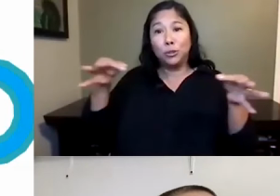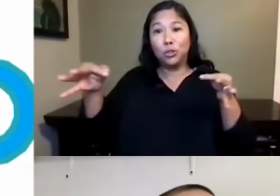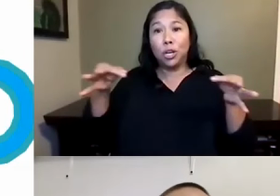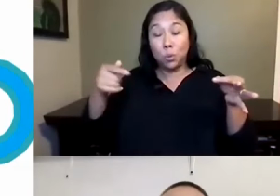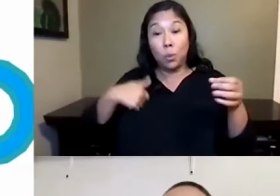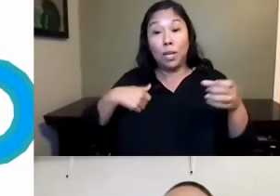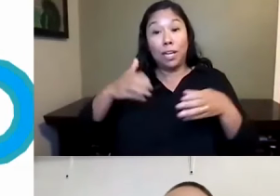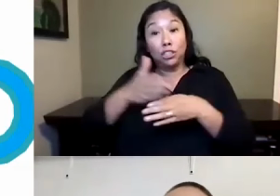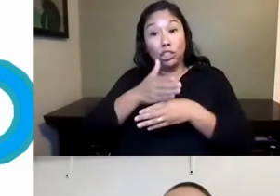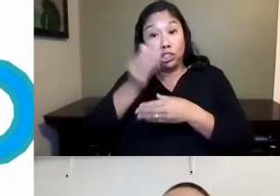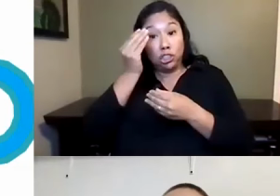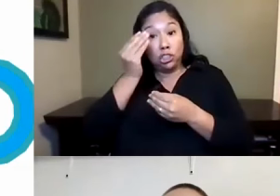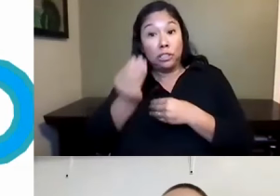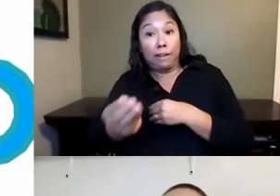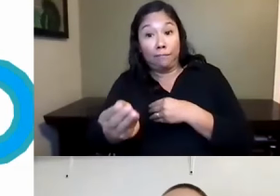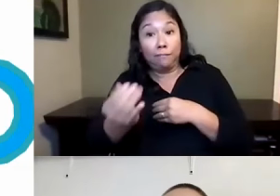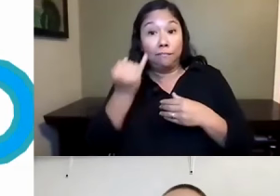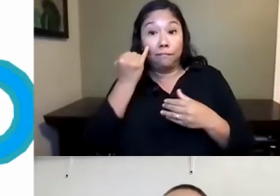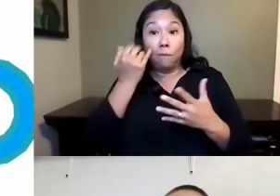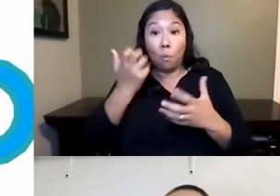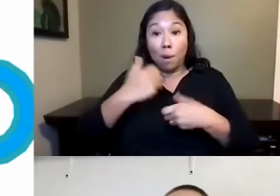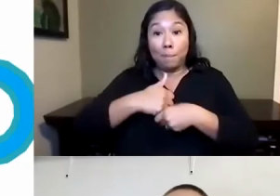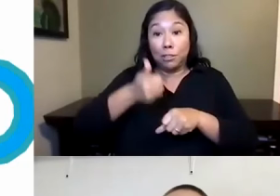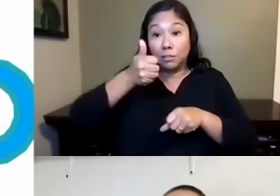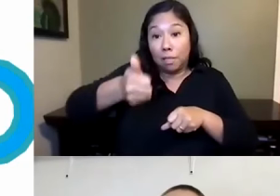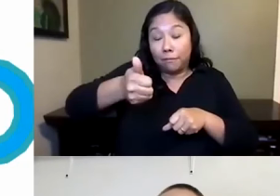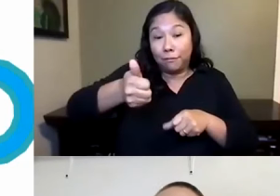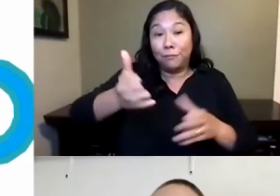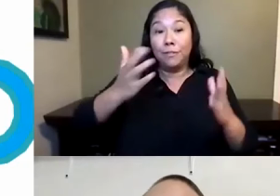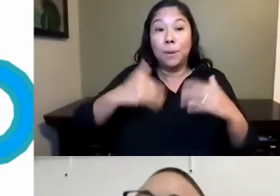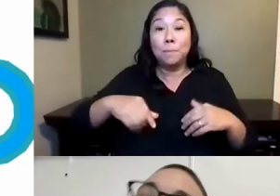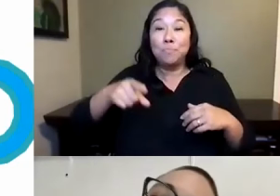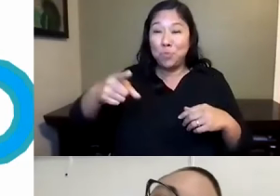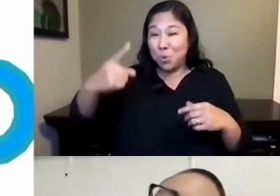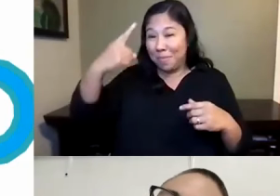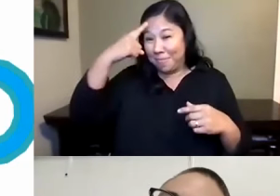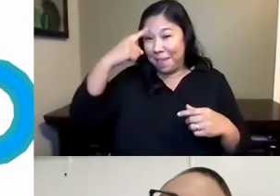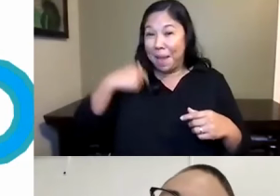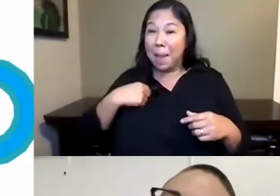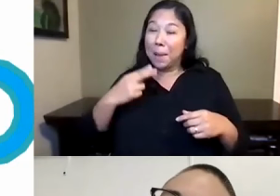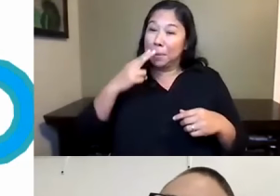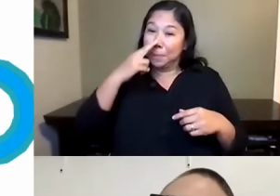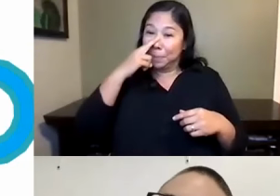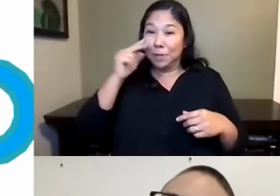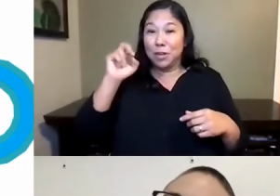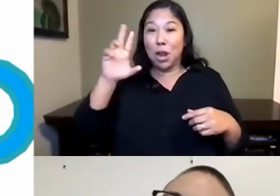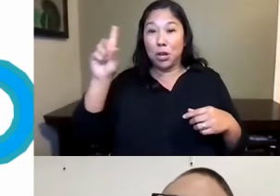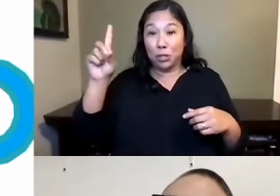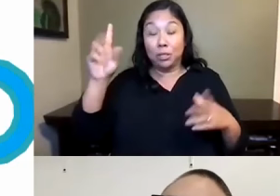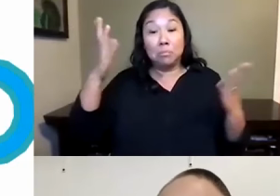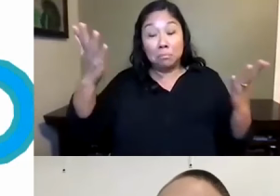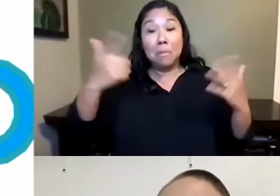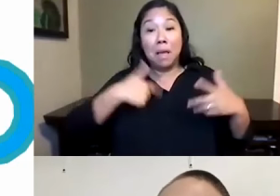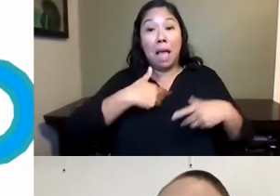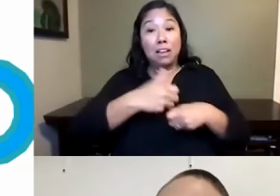There is also – y'all are going to think I'm so nerdy! I got myself a carbon dioxide monitor,